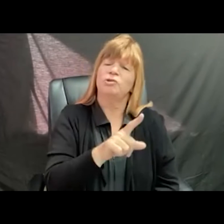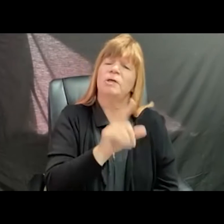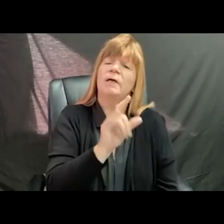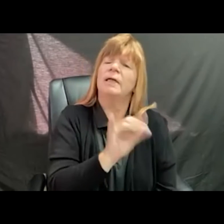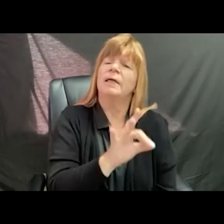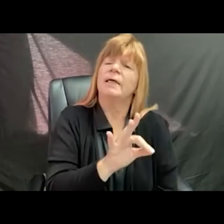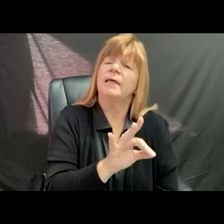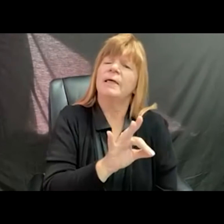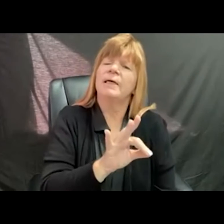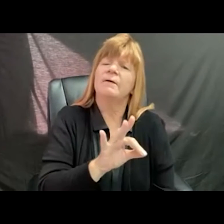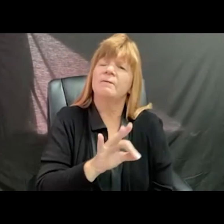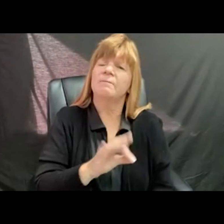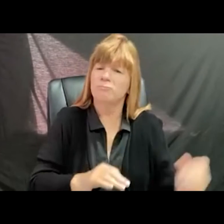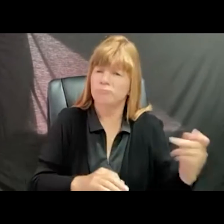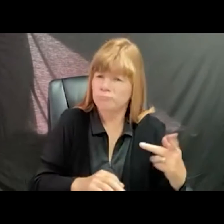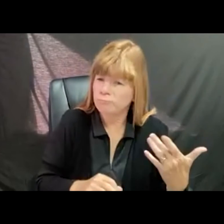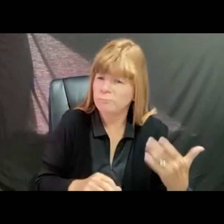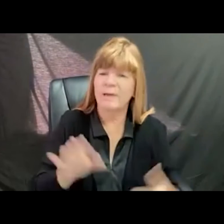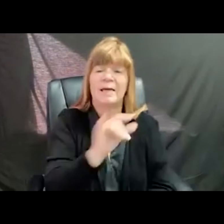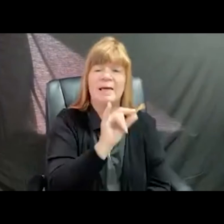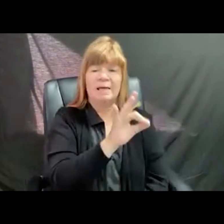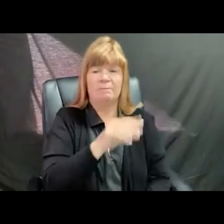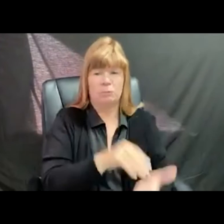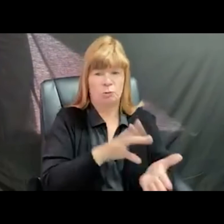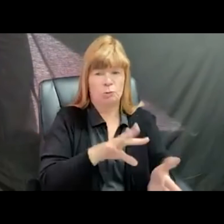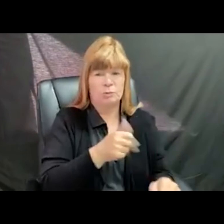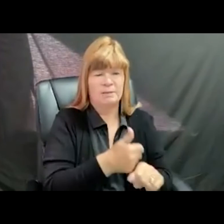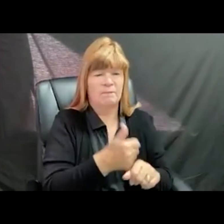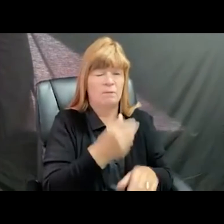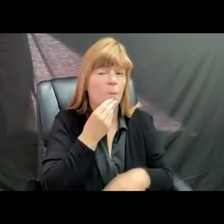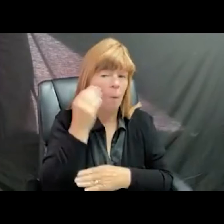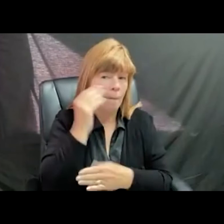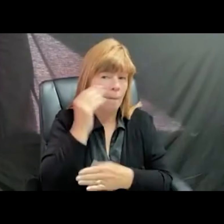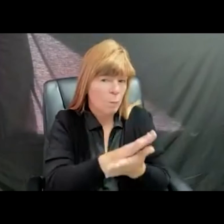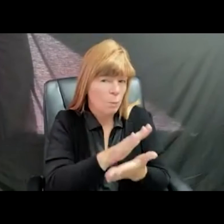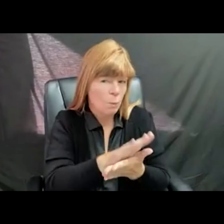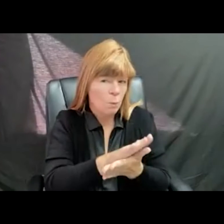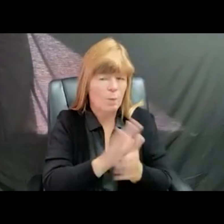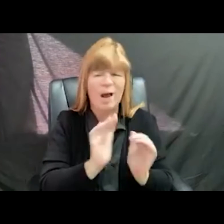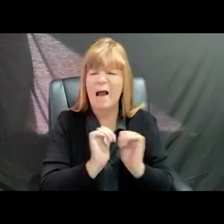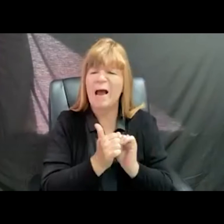you have a student who's being home schooled how would they be able to access these services